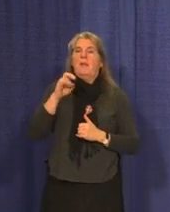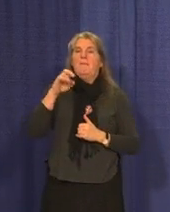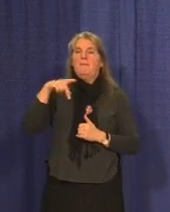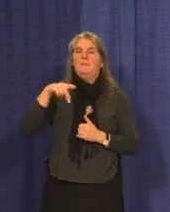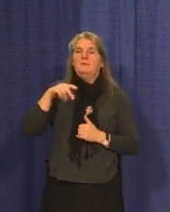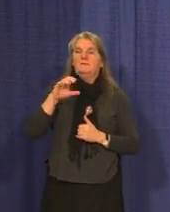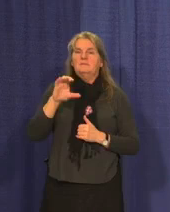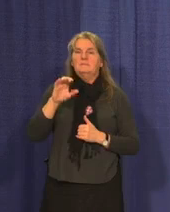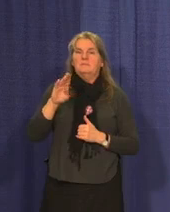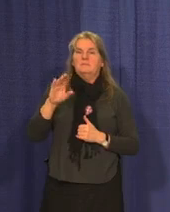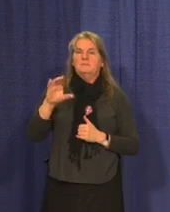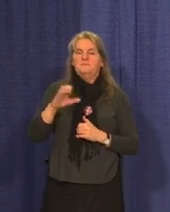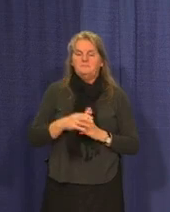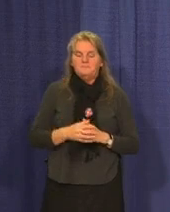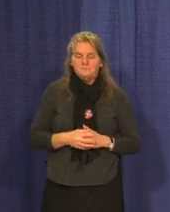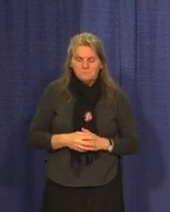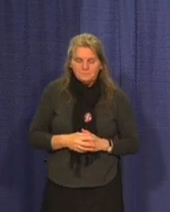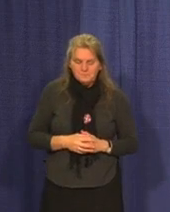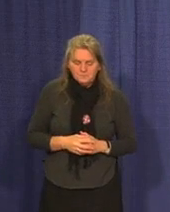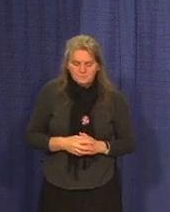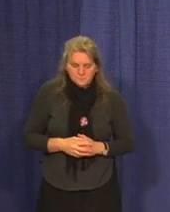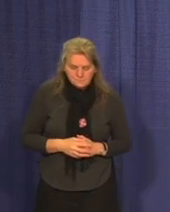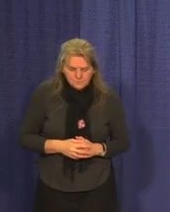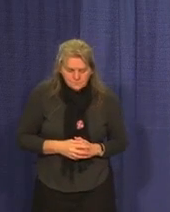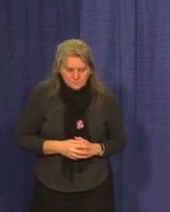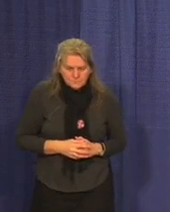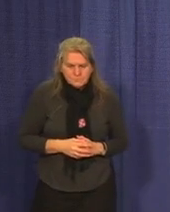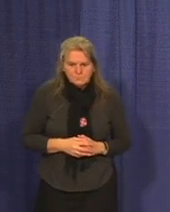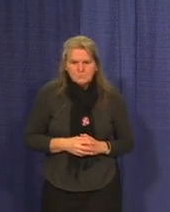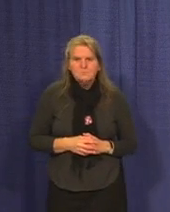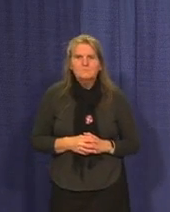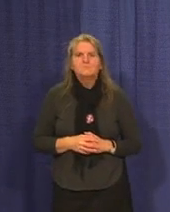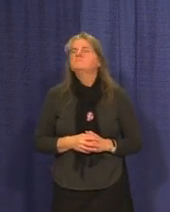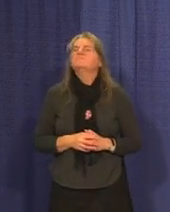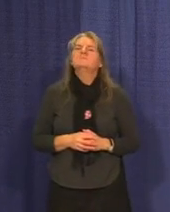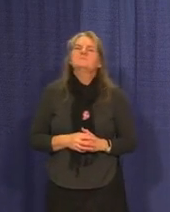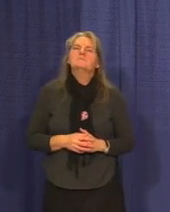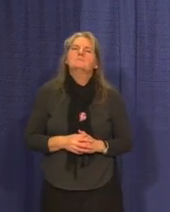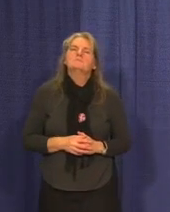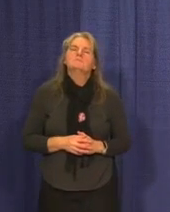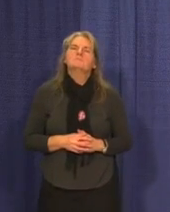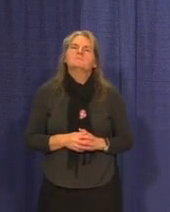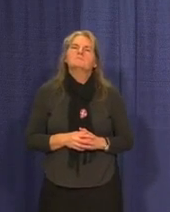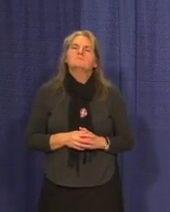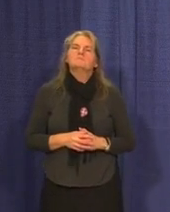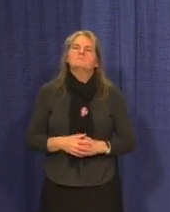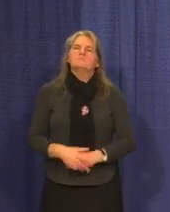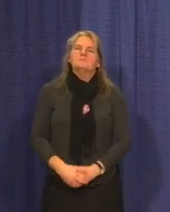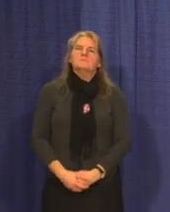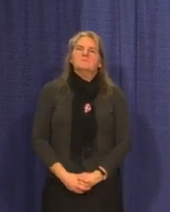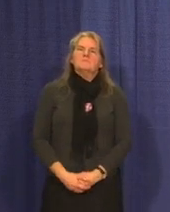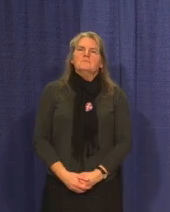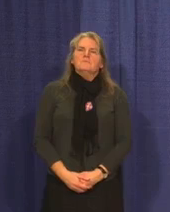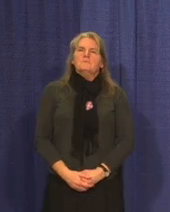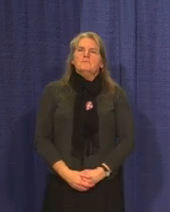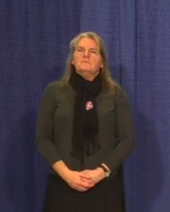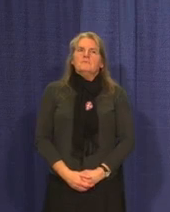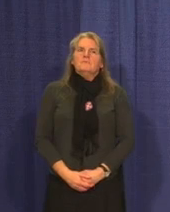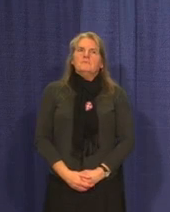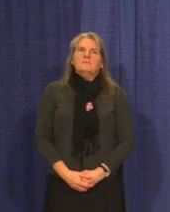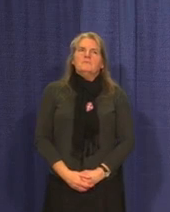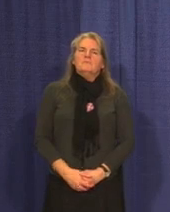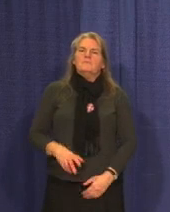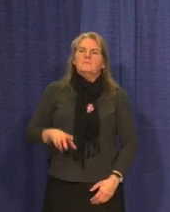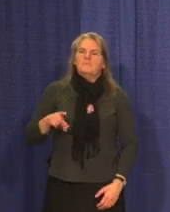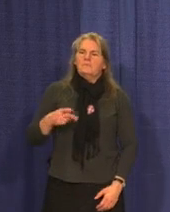Pat: Philip, CBC?